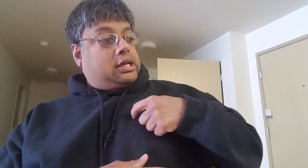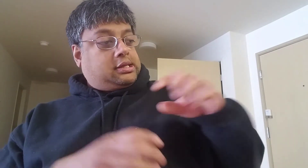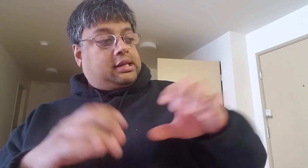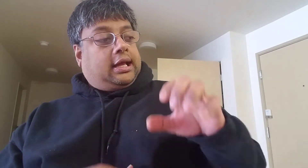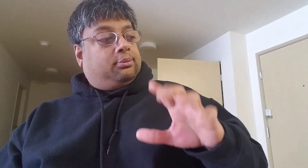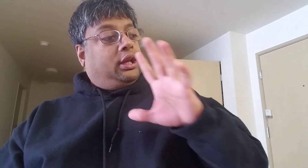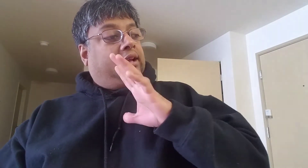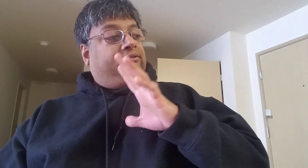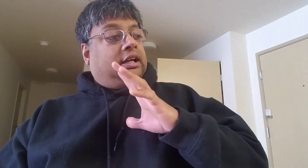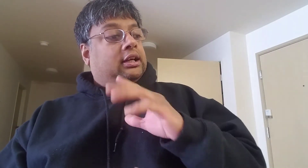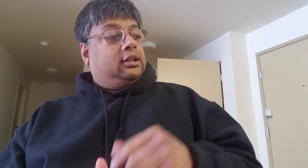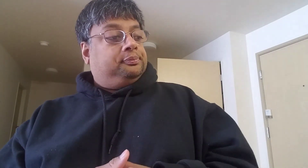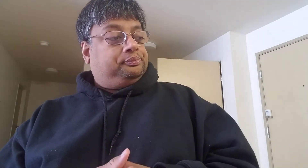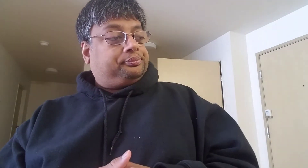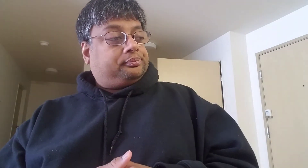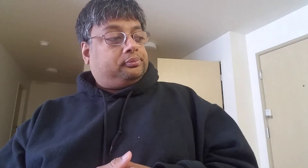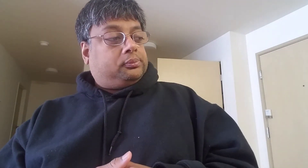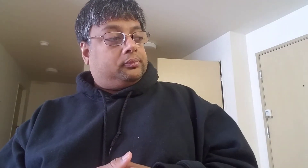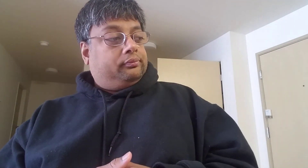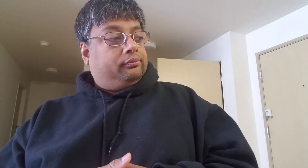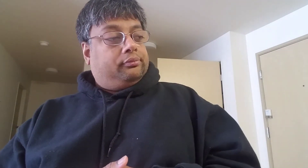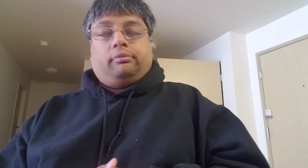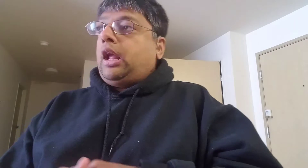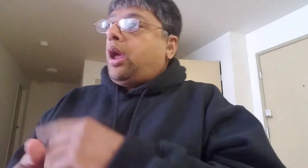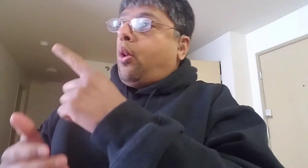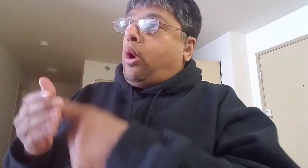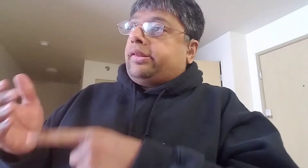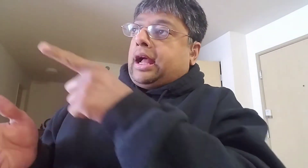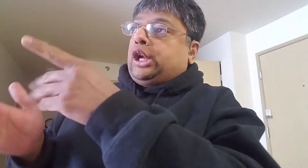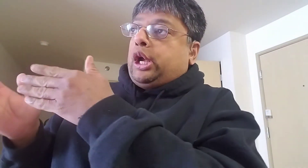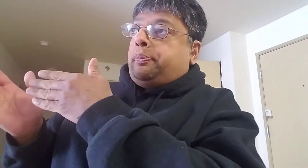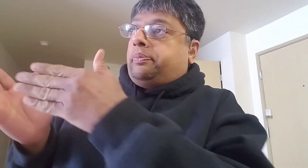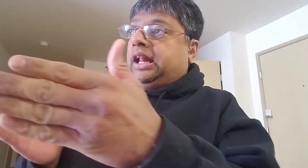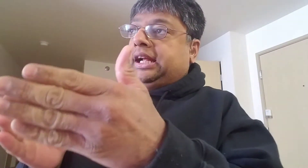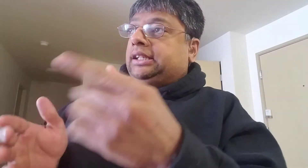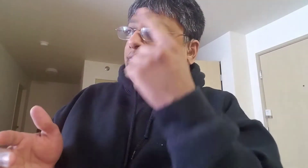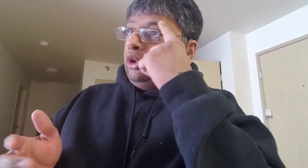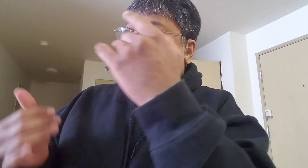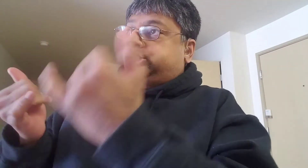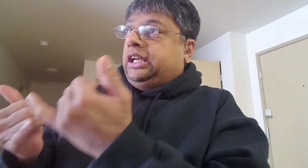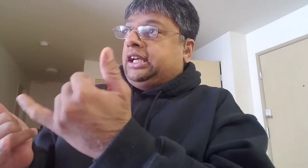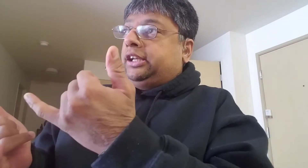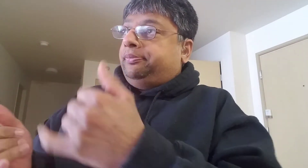"I'm doing fine" "What are your plans for today?"